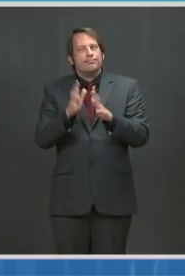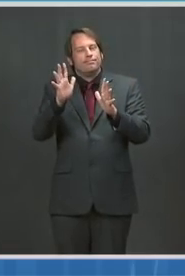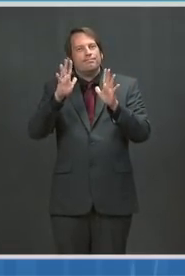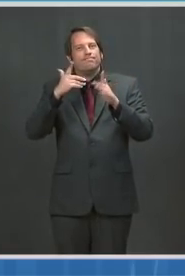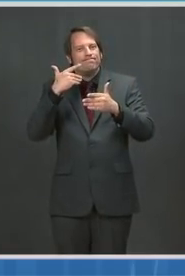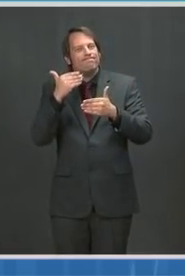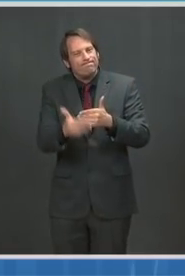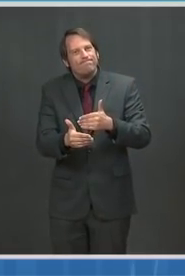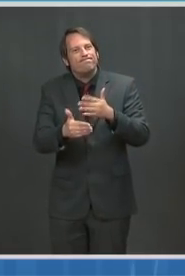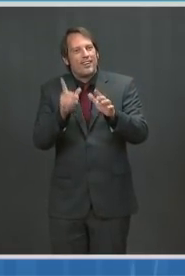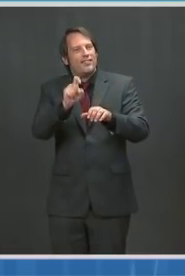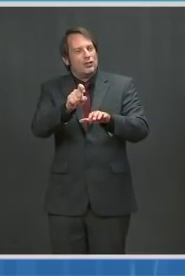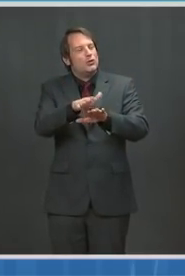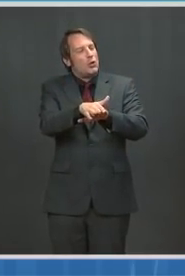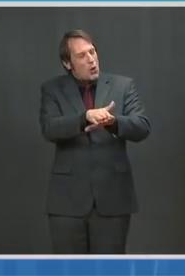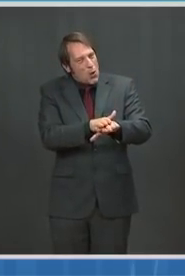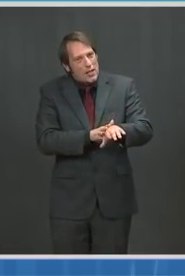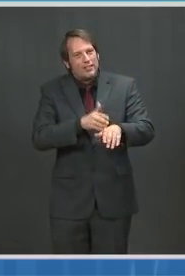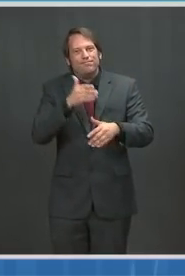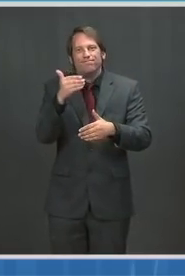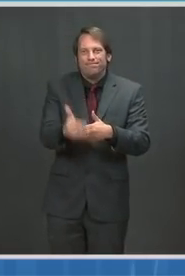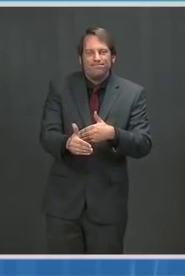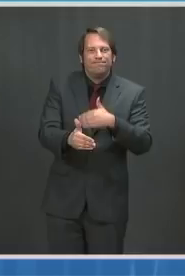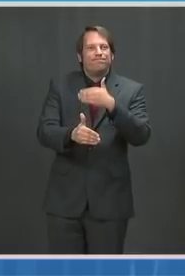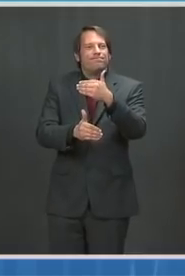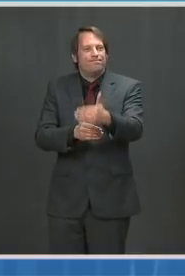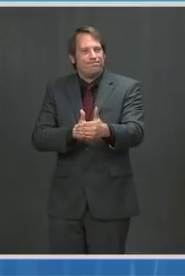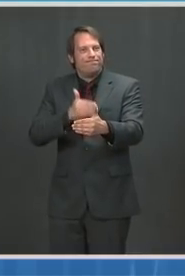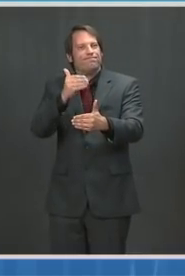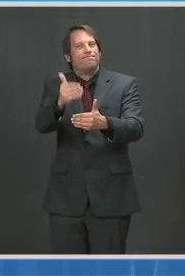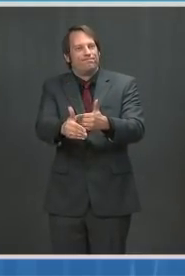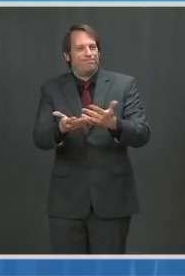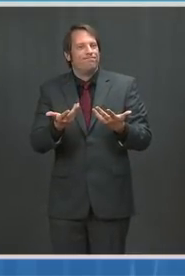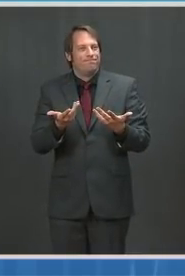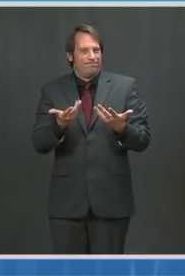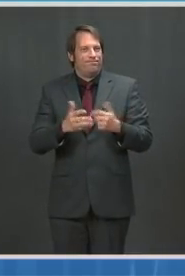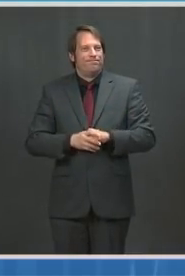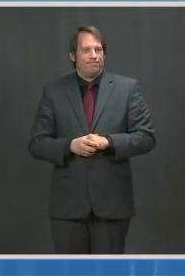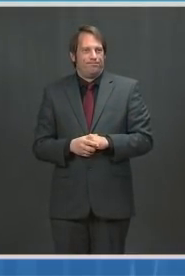that we can do as a country to get back to our old lives.